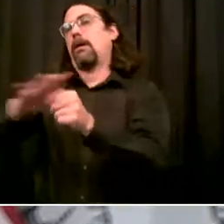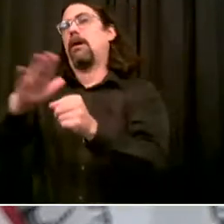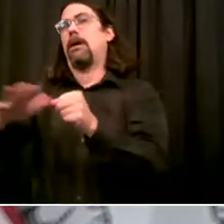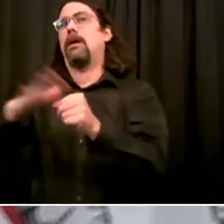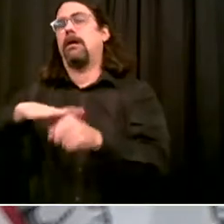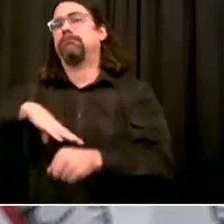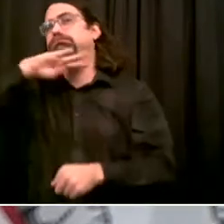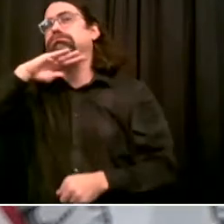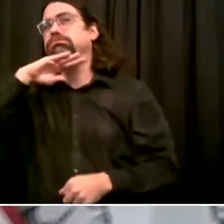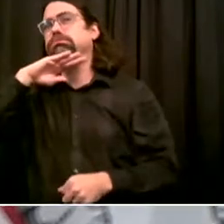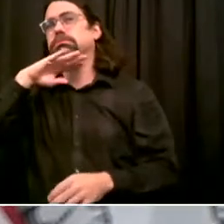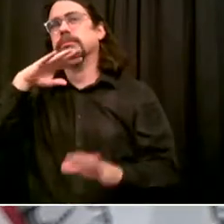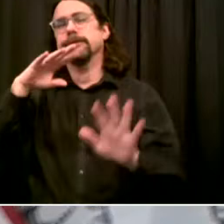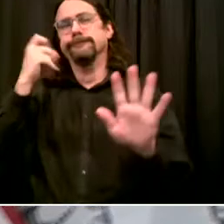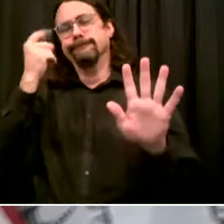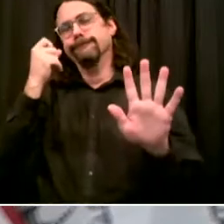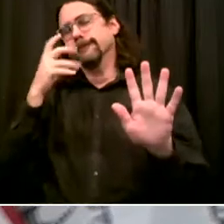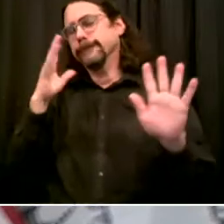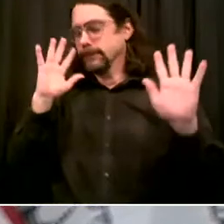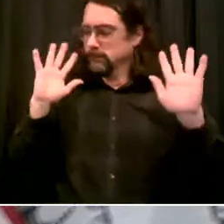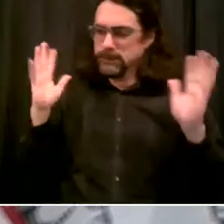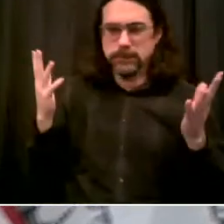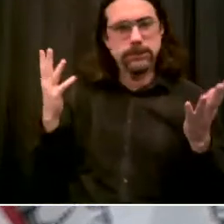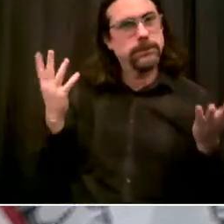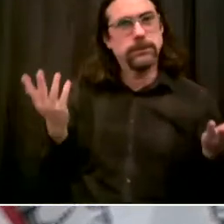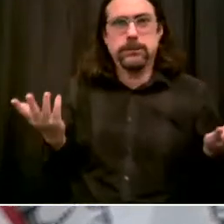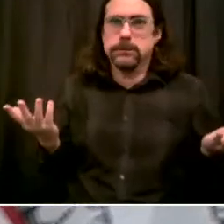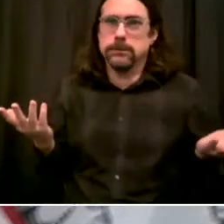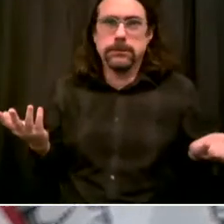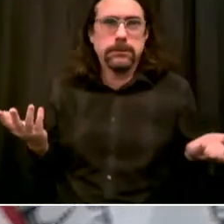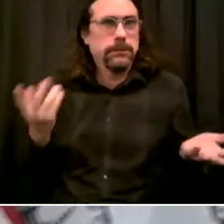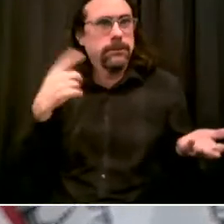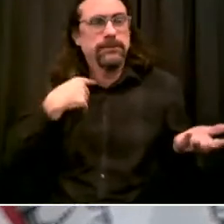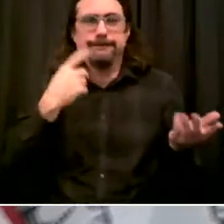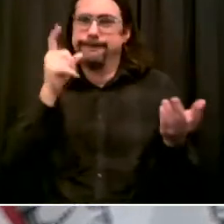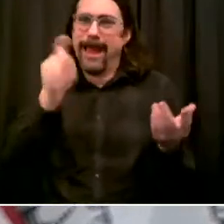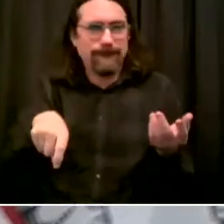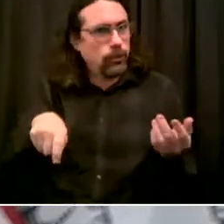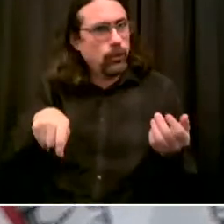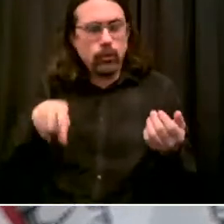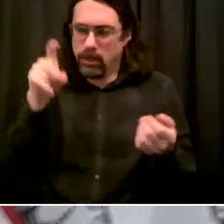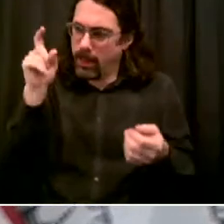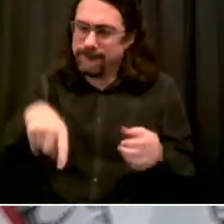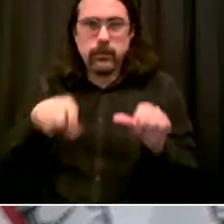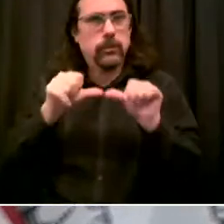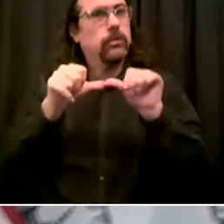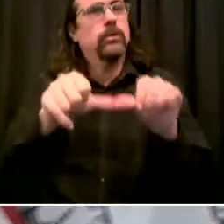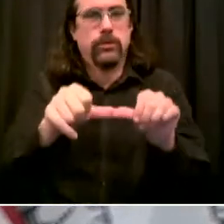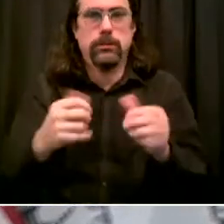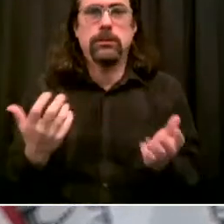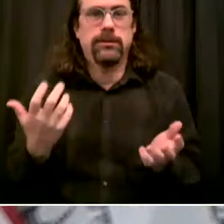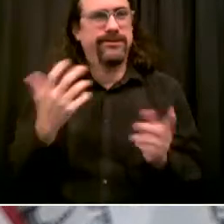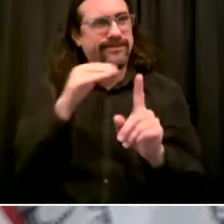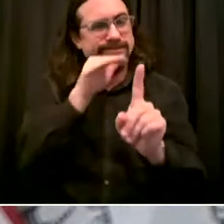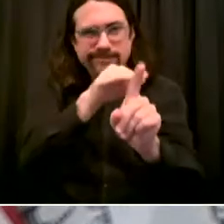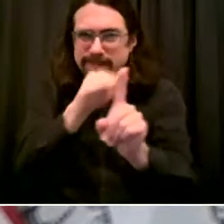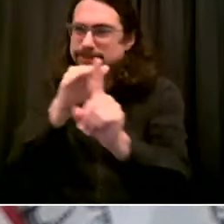PRACTICE SOCIAL DISTANCING. IT IS NEVER A SURPRISE WHEN WE SEE AN AREA THAT WE HAVE TO ADDRESS A CHALLENGE.